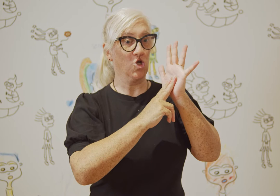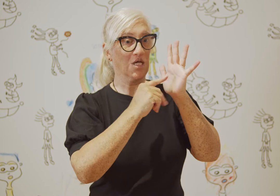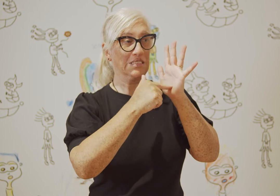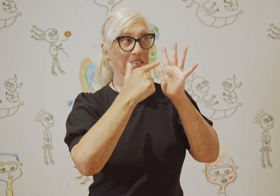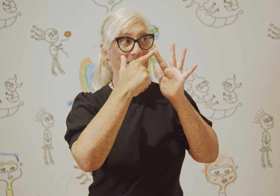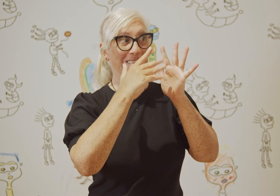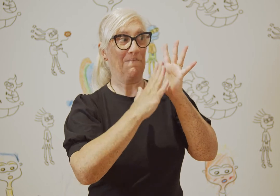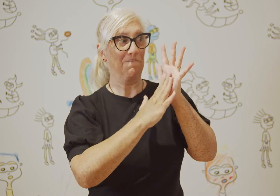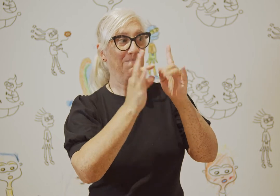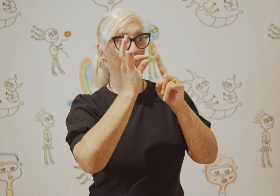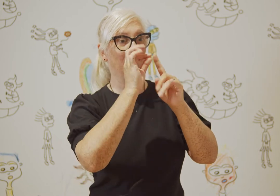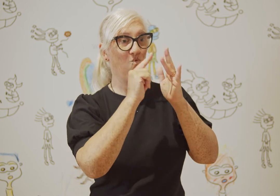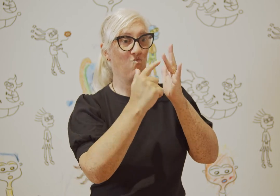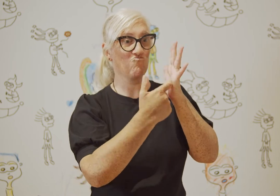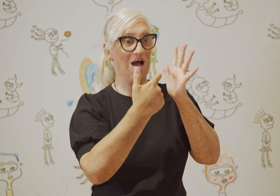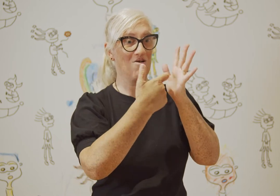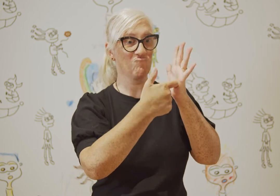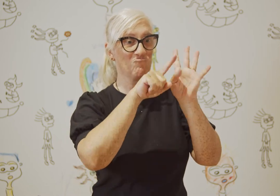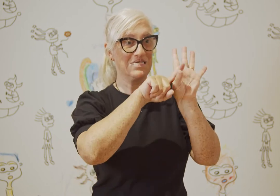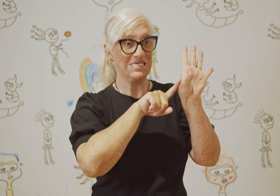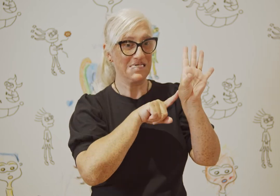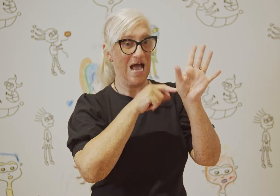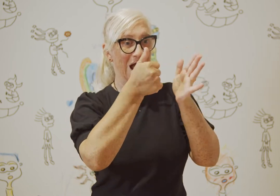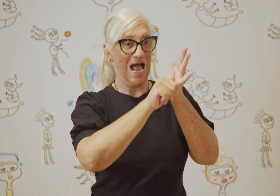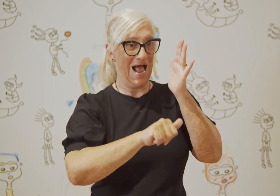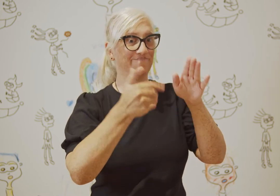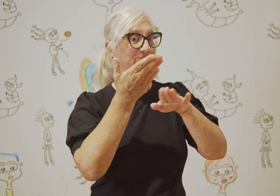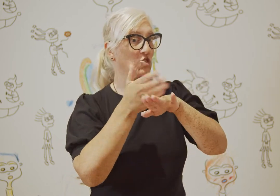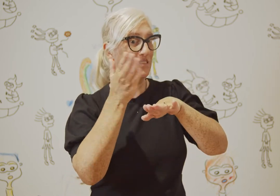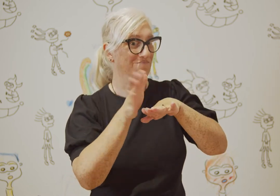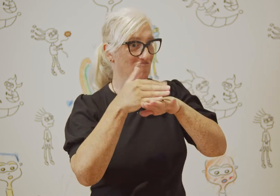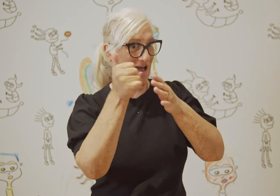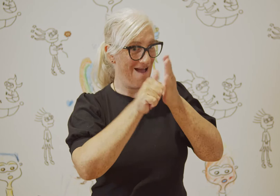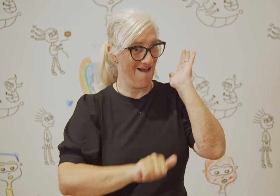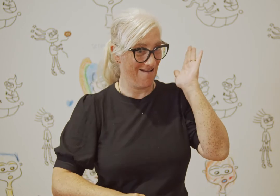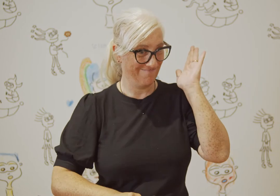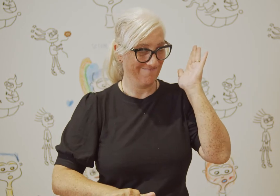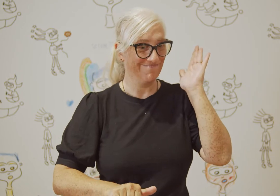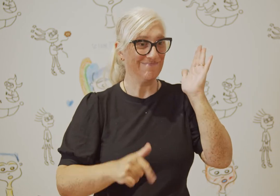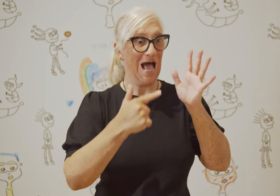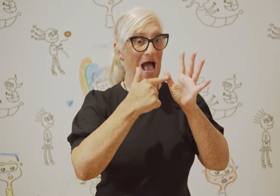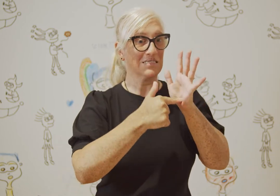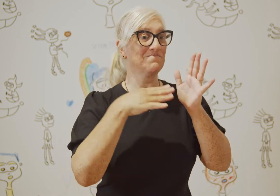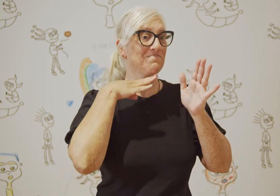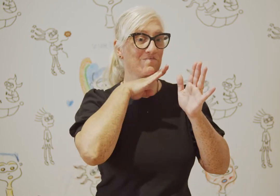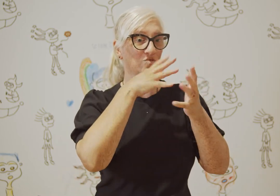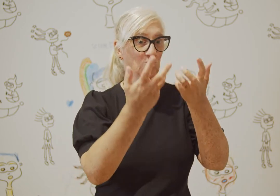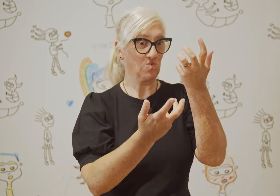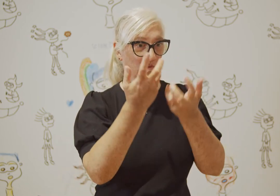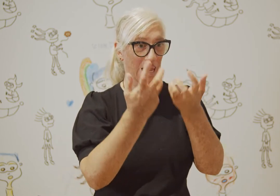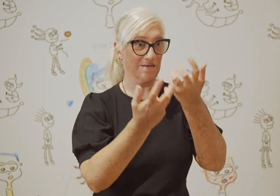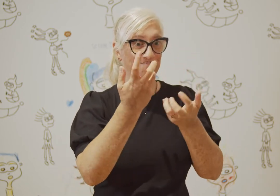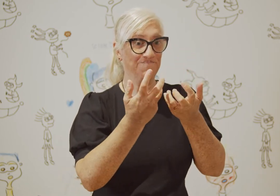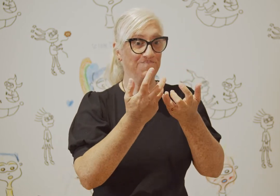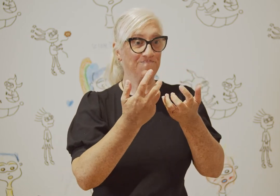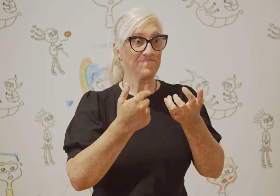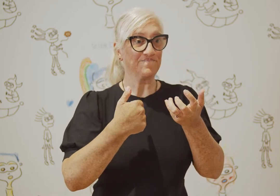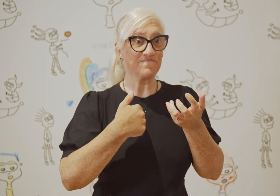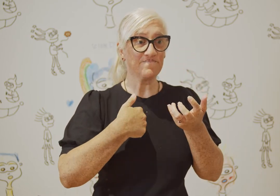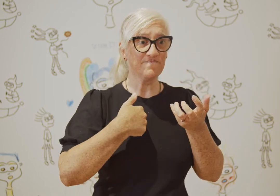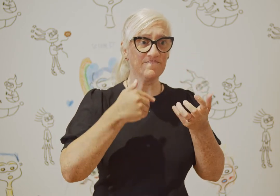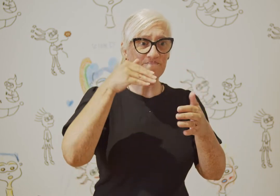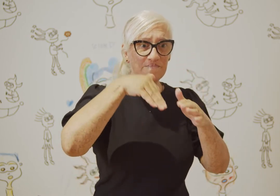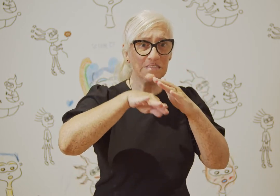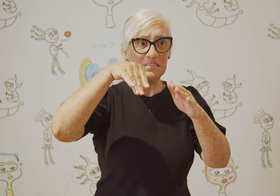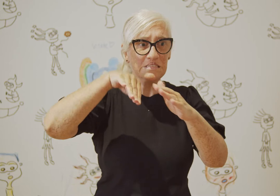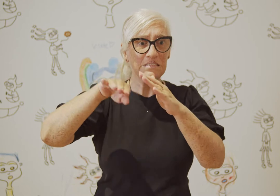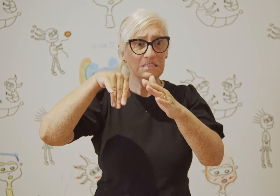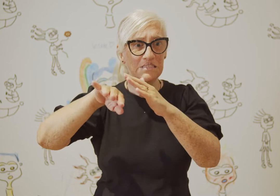College of the Arts and participated in various